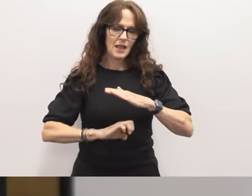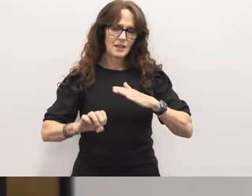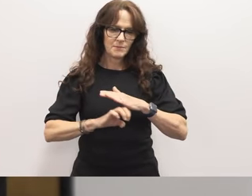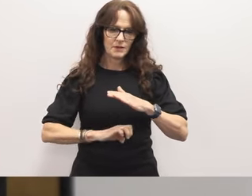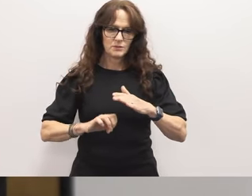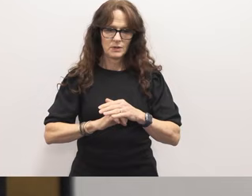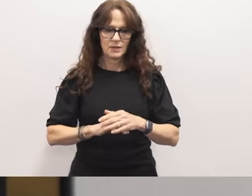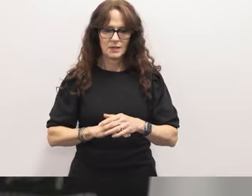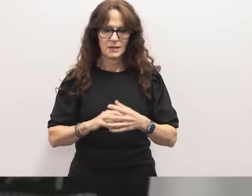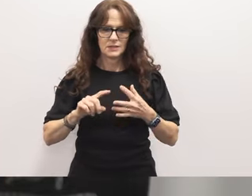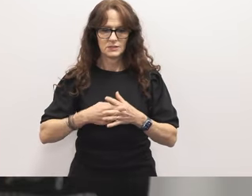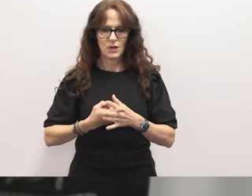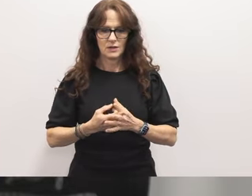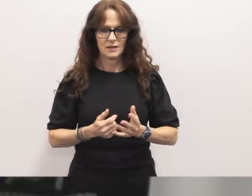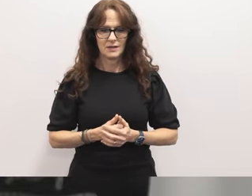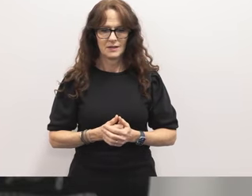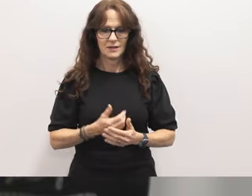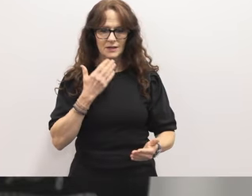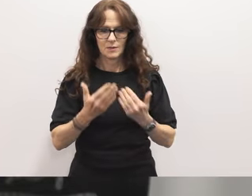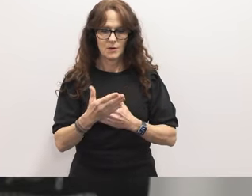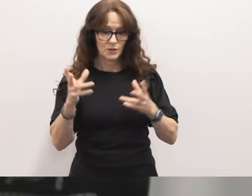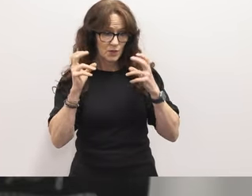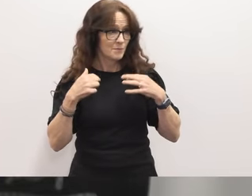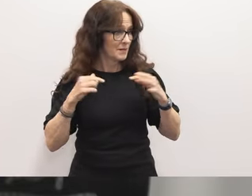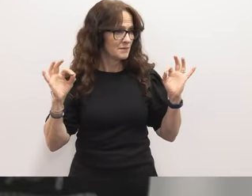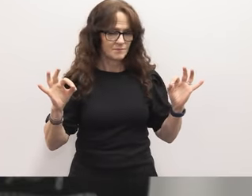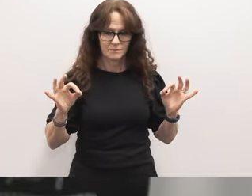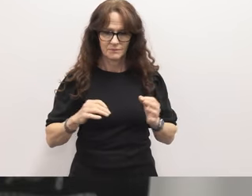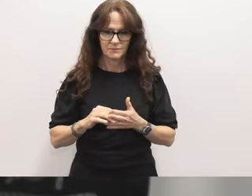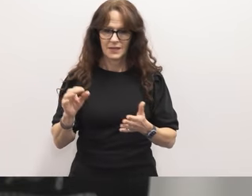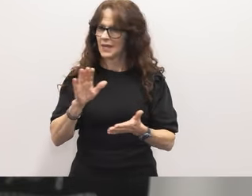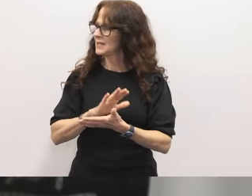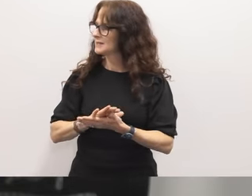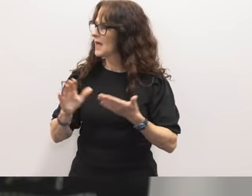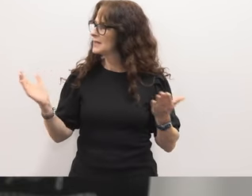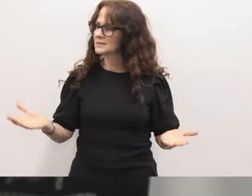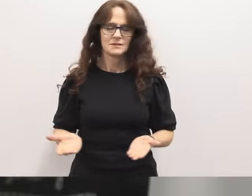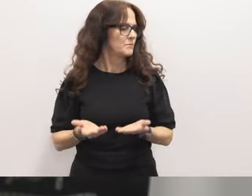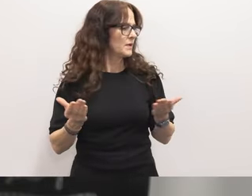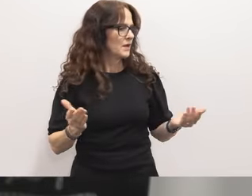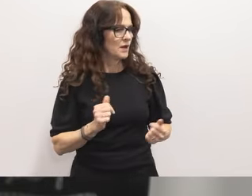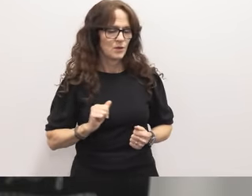Good morning, everyone. Can you hear me okay? It's so nice to be here with all of you again.